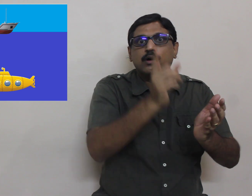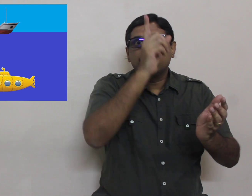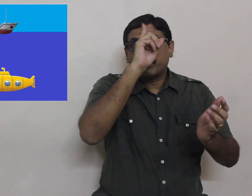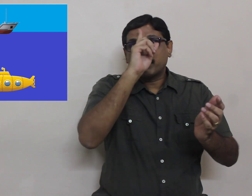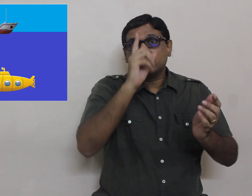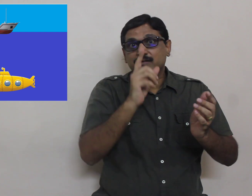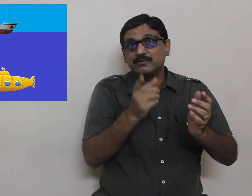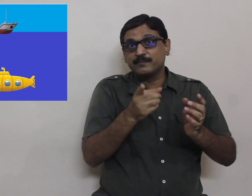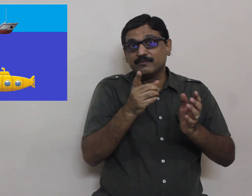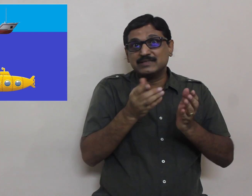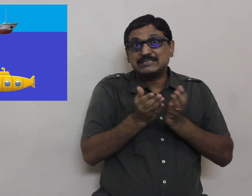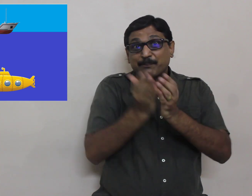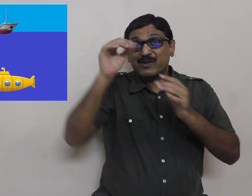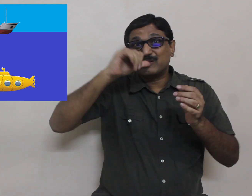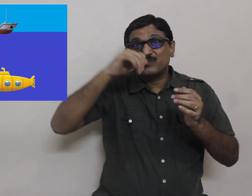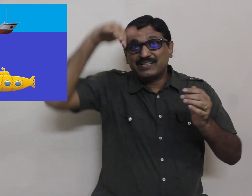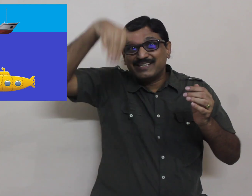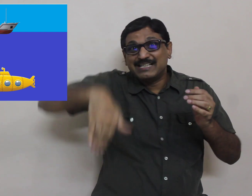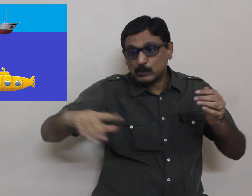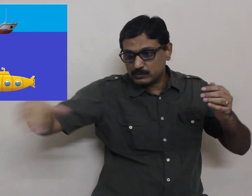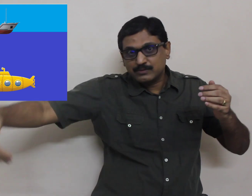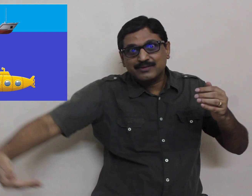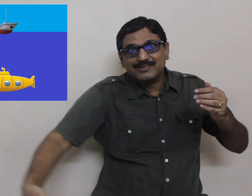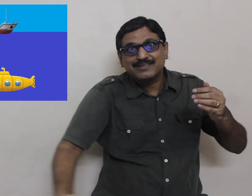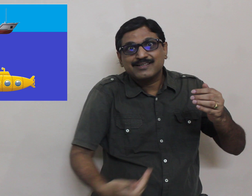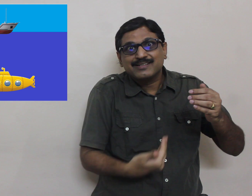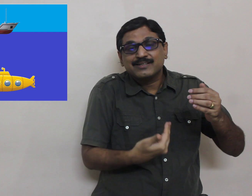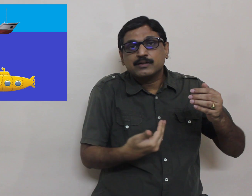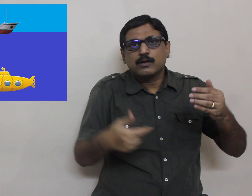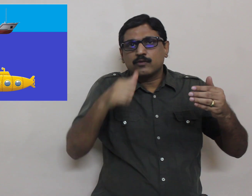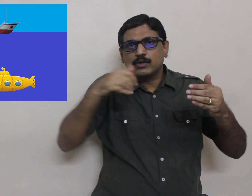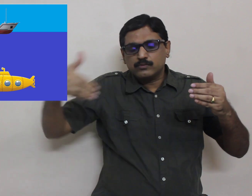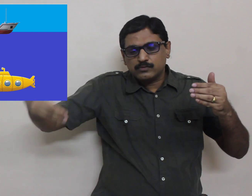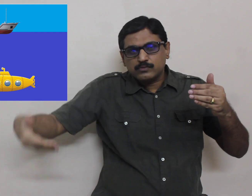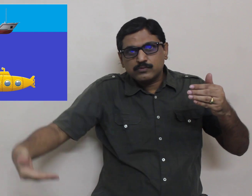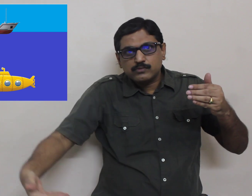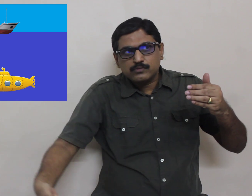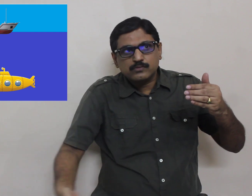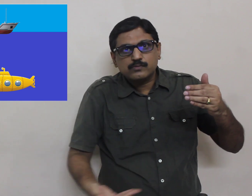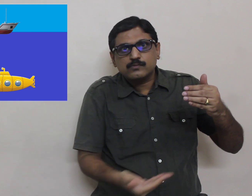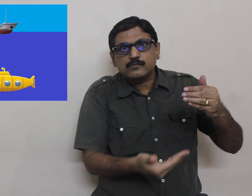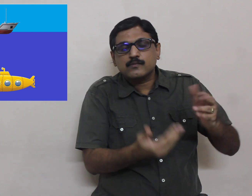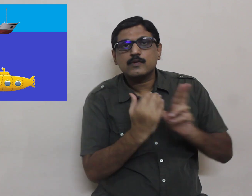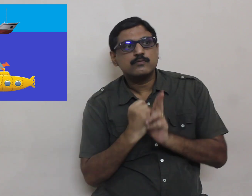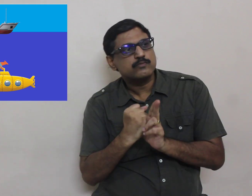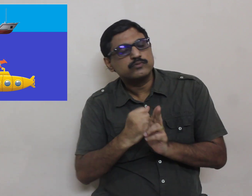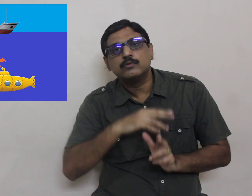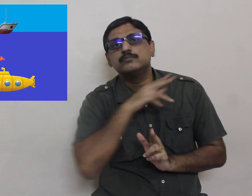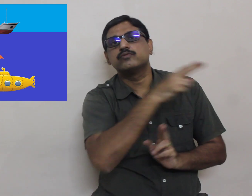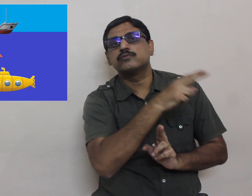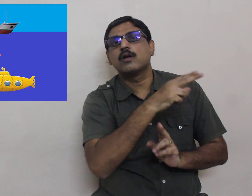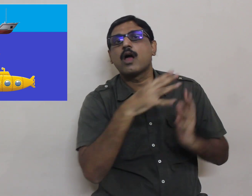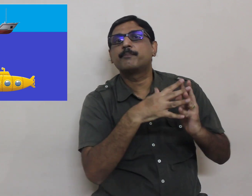While the weapons are being supplied through the ship, the German submarines sank the ship.